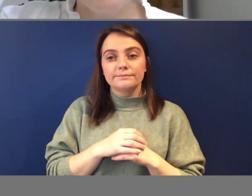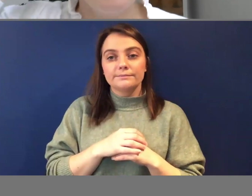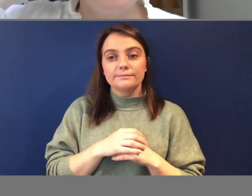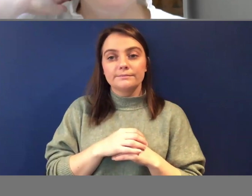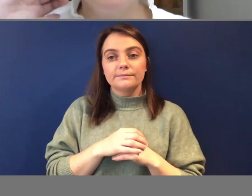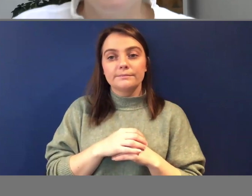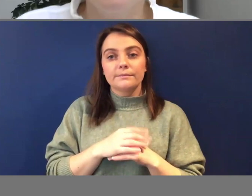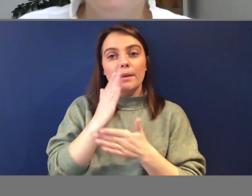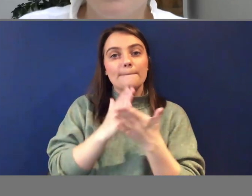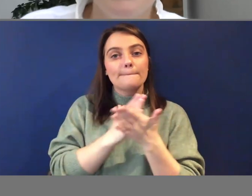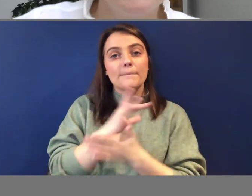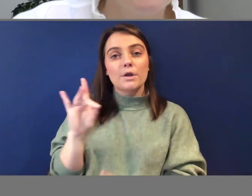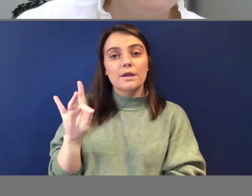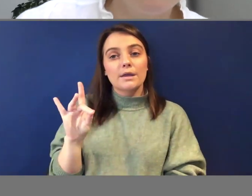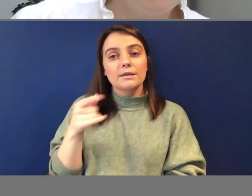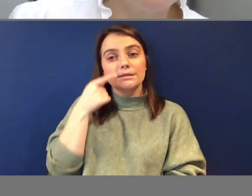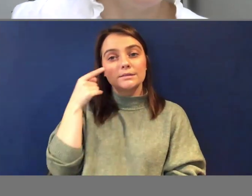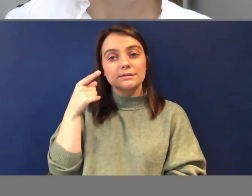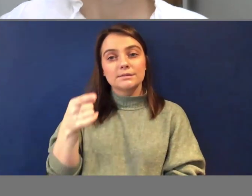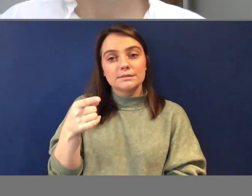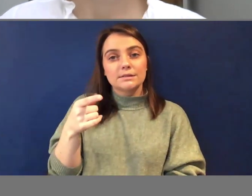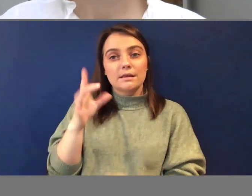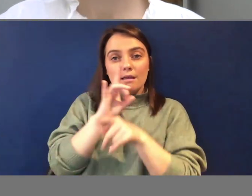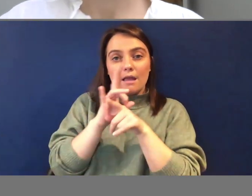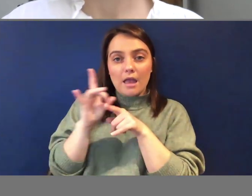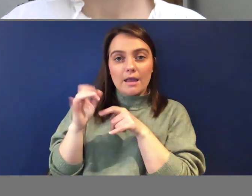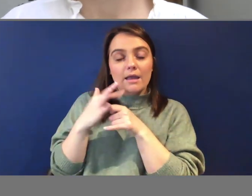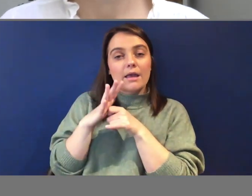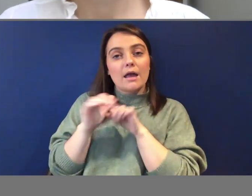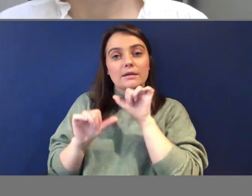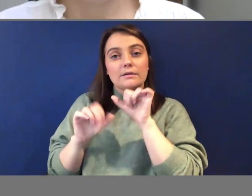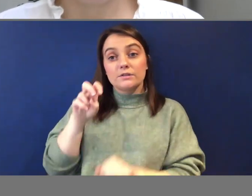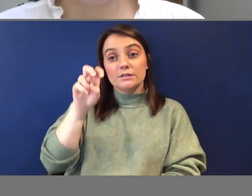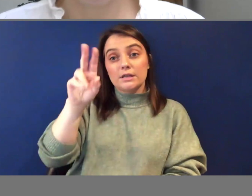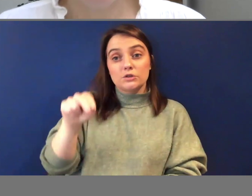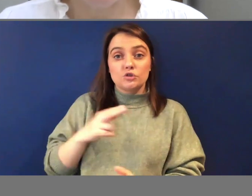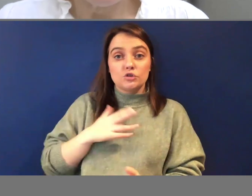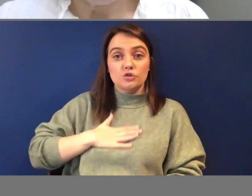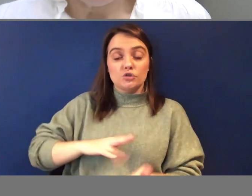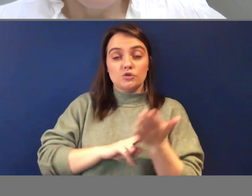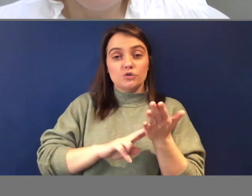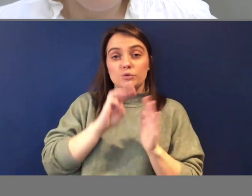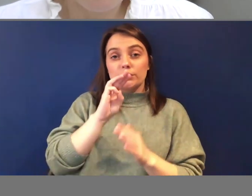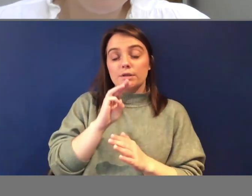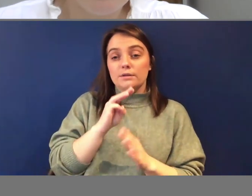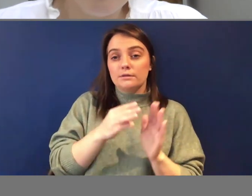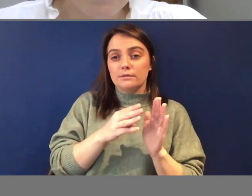the type of stair is that we can achieve just using part K building regulations so we have a